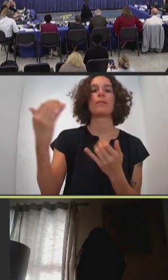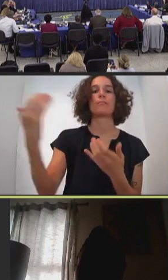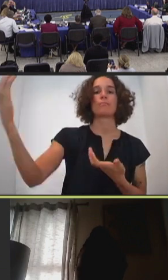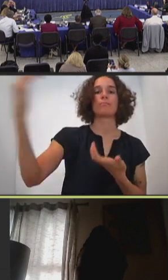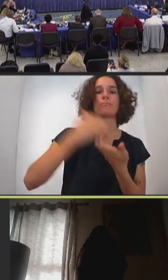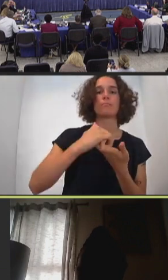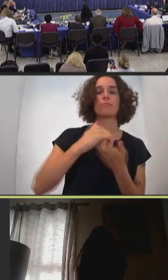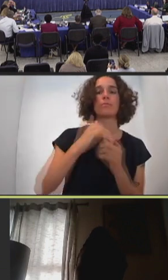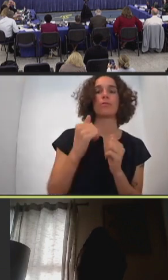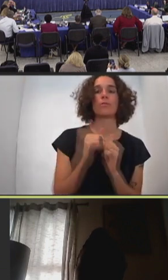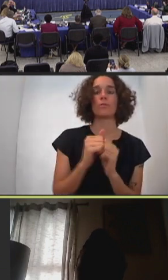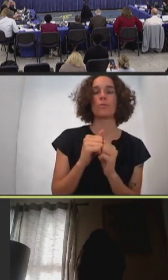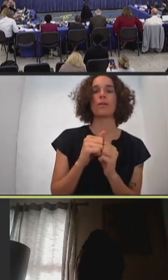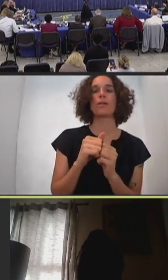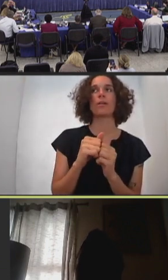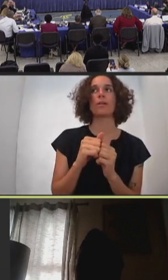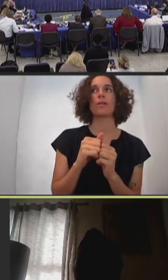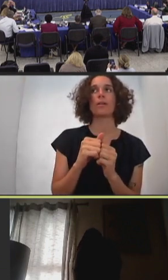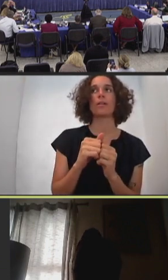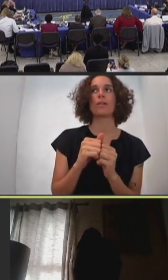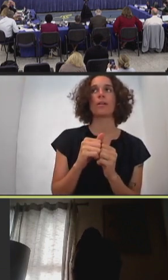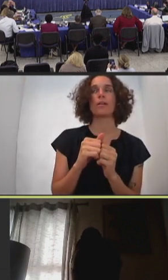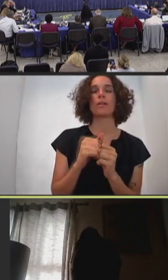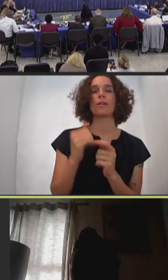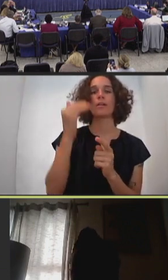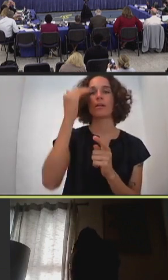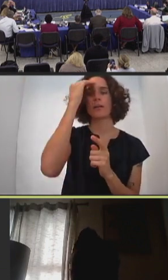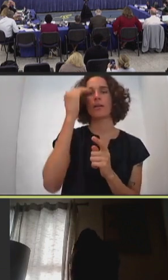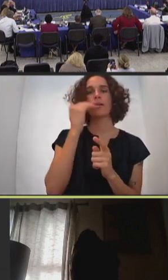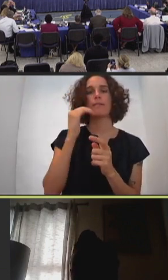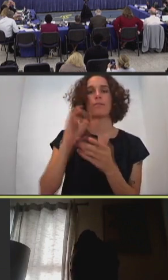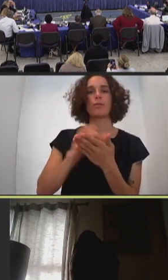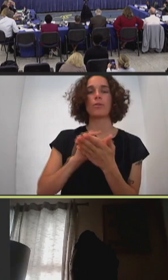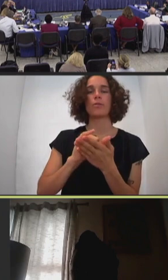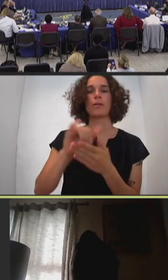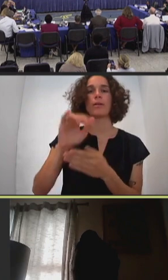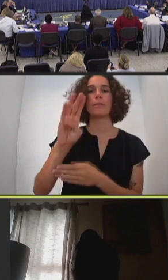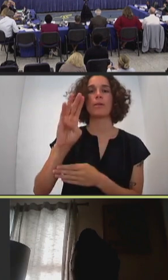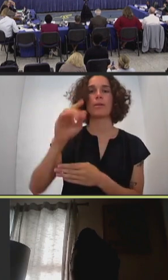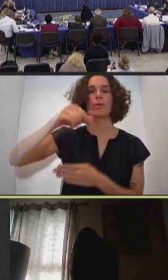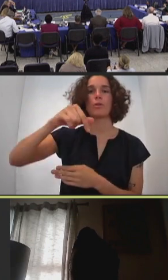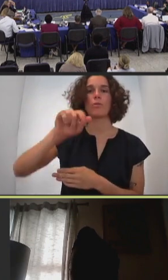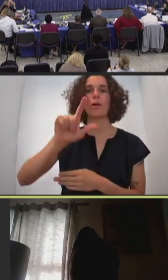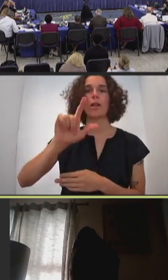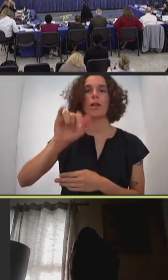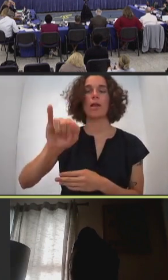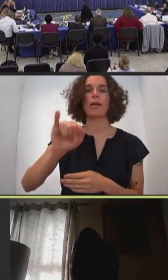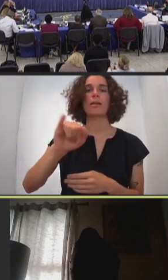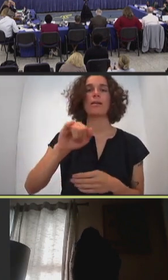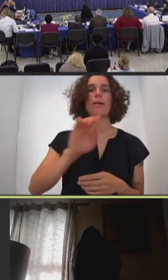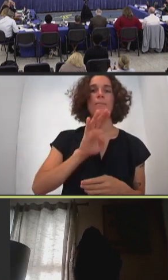the AHEC in New York that serves the BQLI, the Brooklyn Queens and Long Island areas